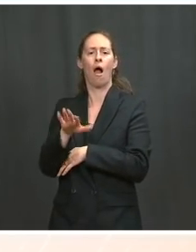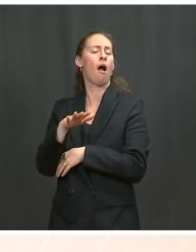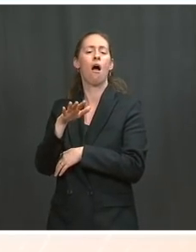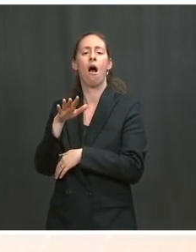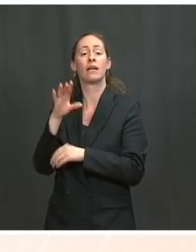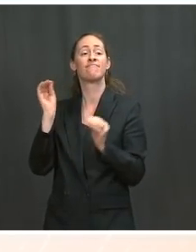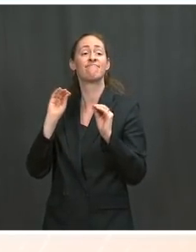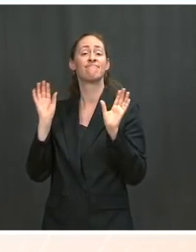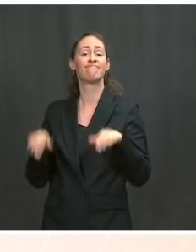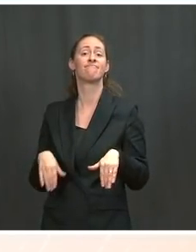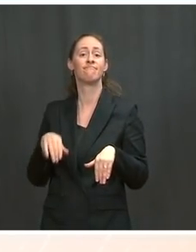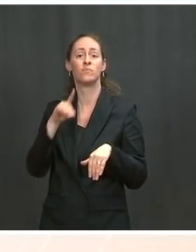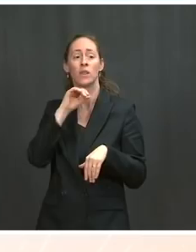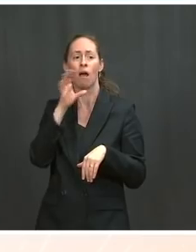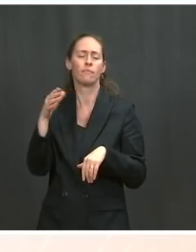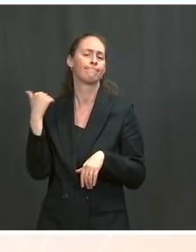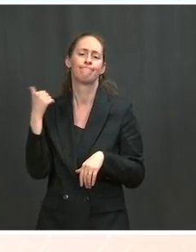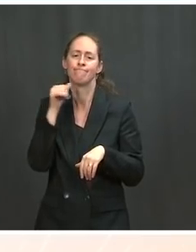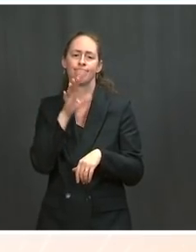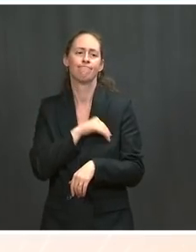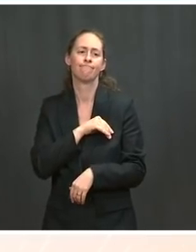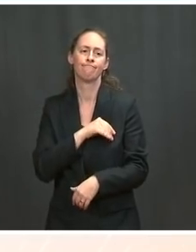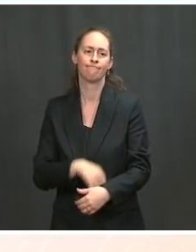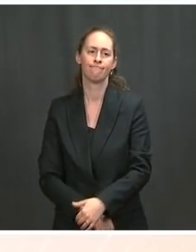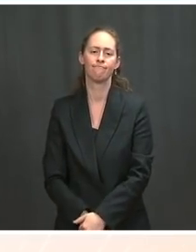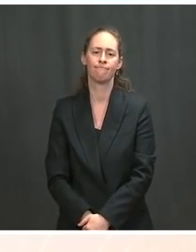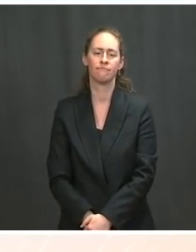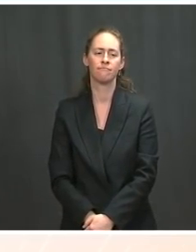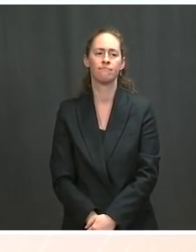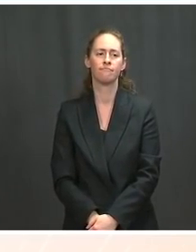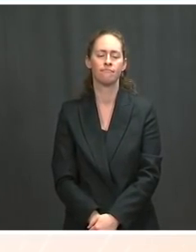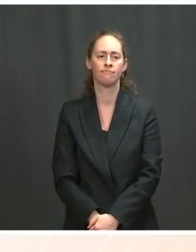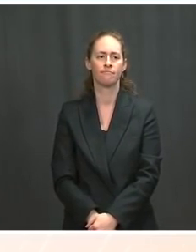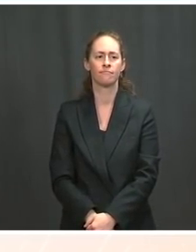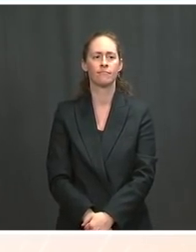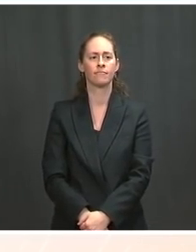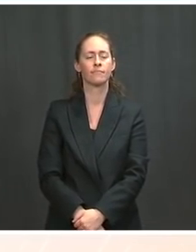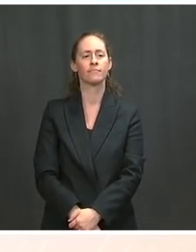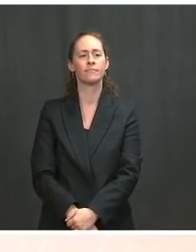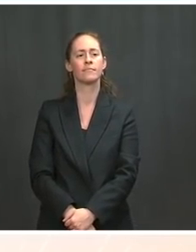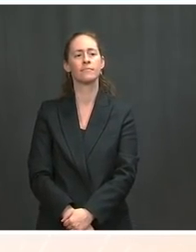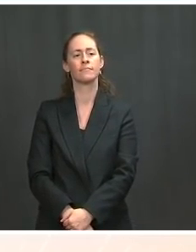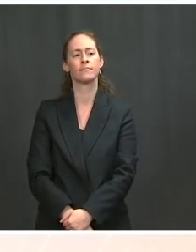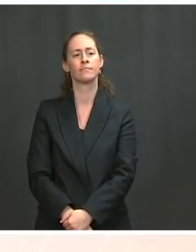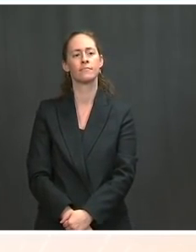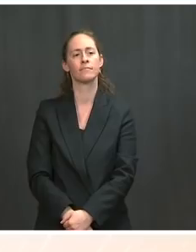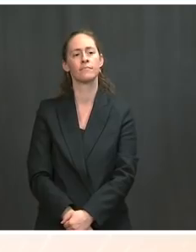there was no mention on Iran. Did the President discuss the ongoing nuclear talks with the Prime Minister?